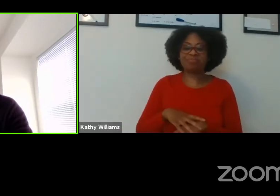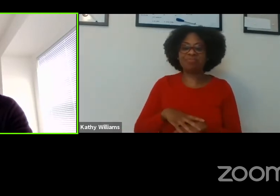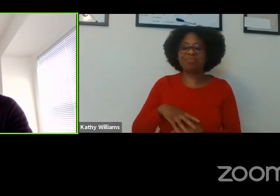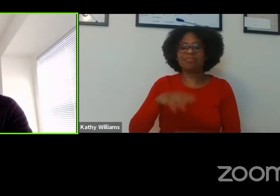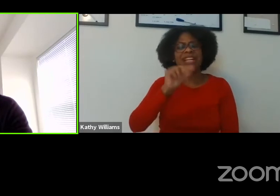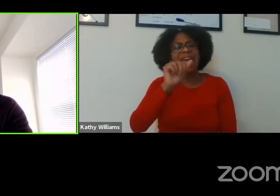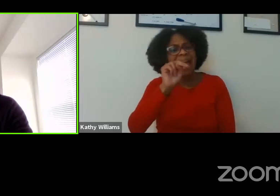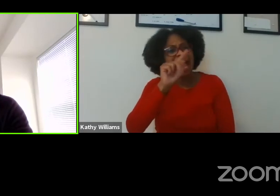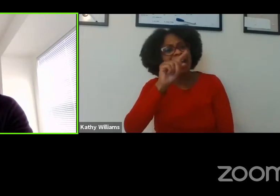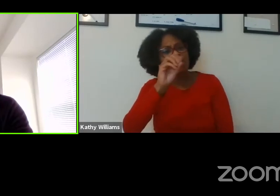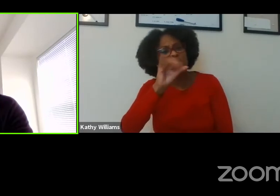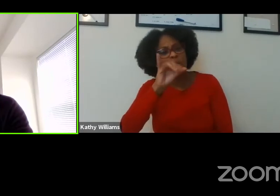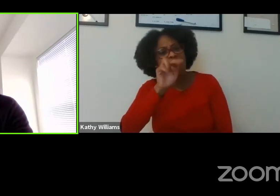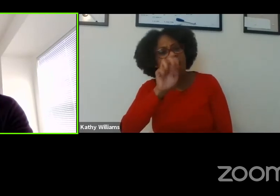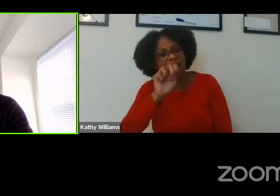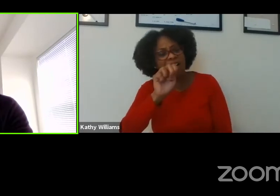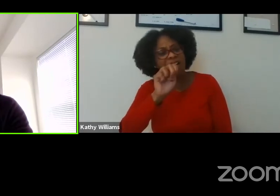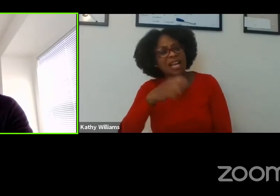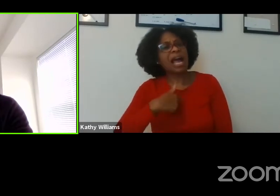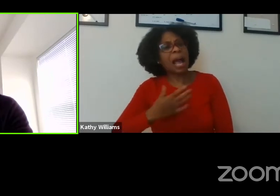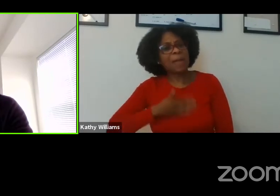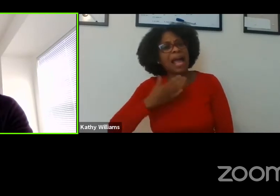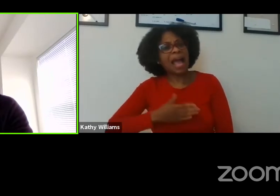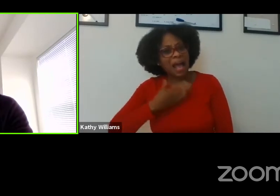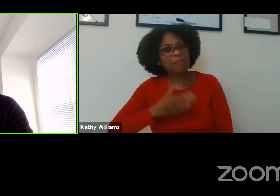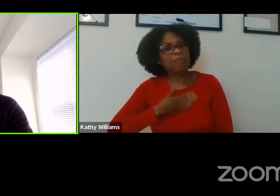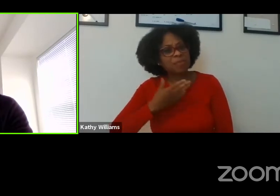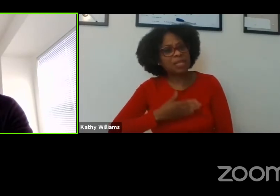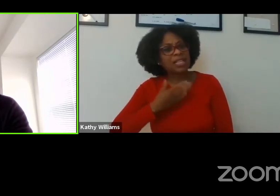I am happy that you didn't do well.